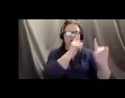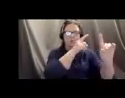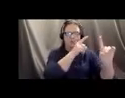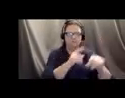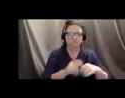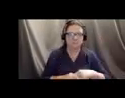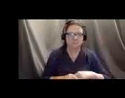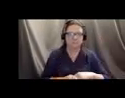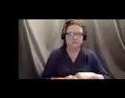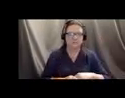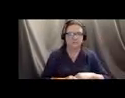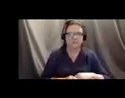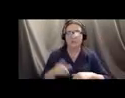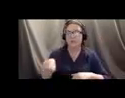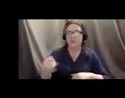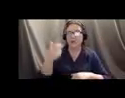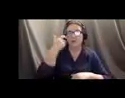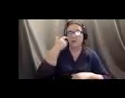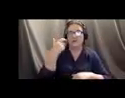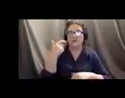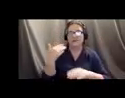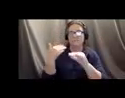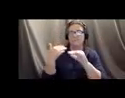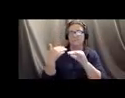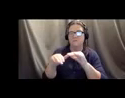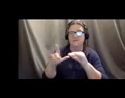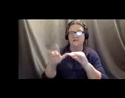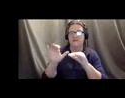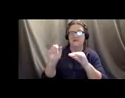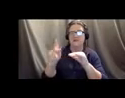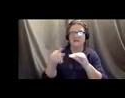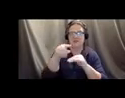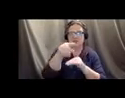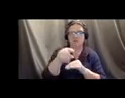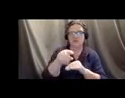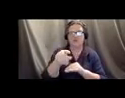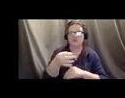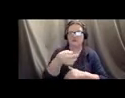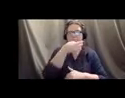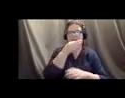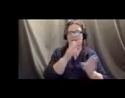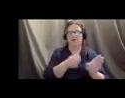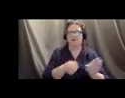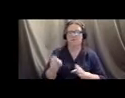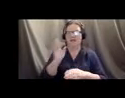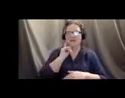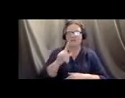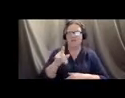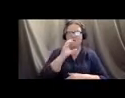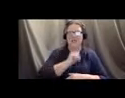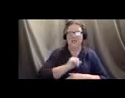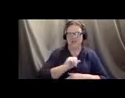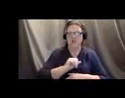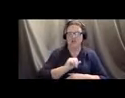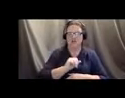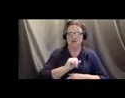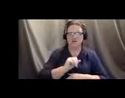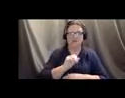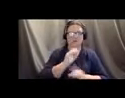You were sent a link to this, to the master plan for aging, what those goals mean.